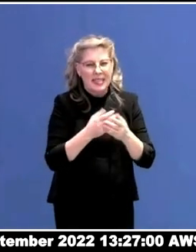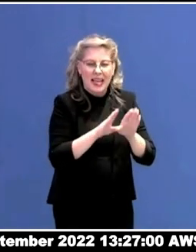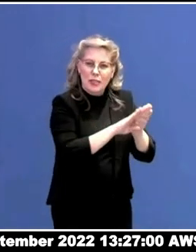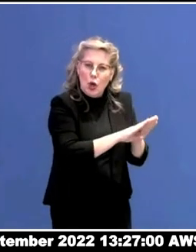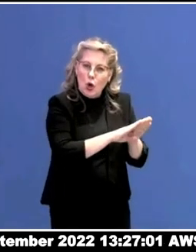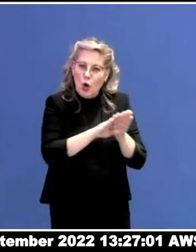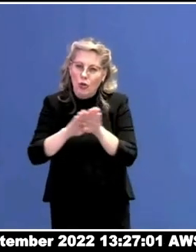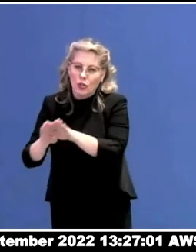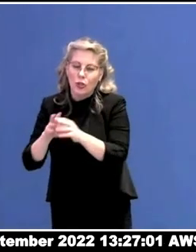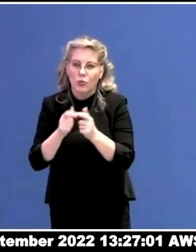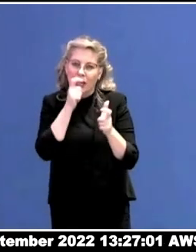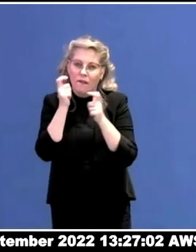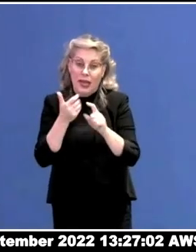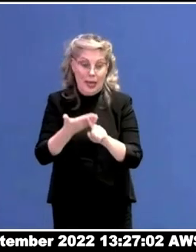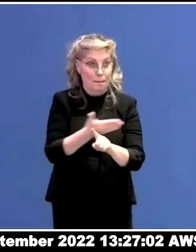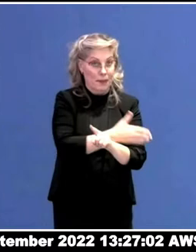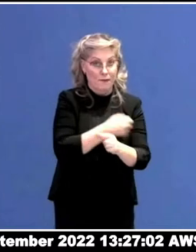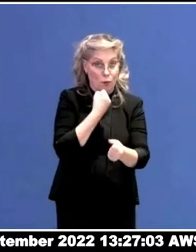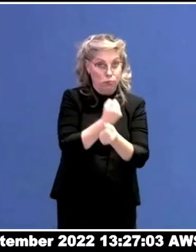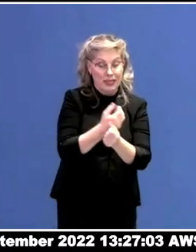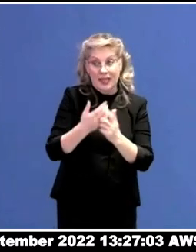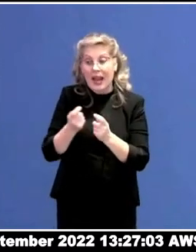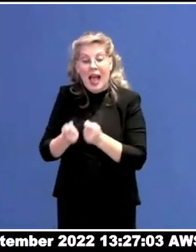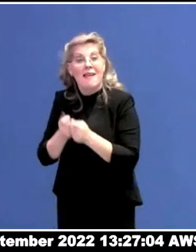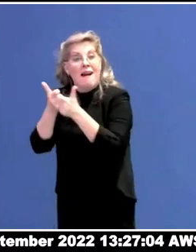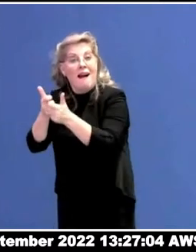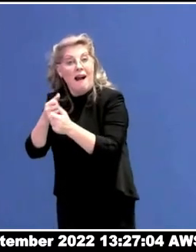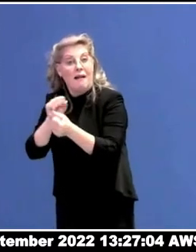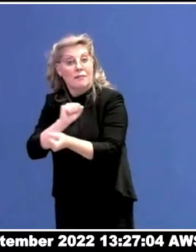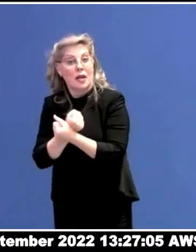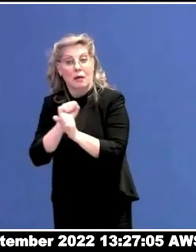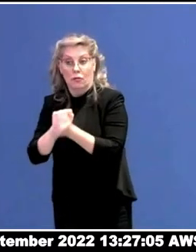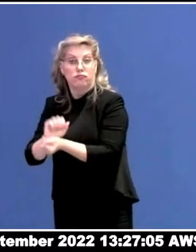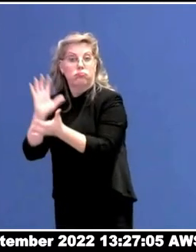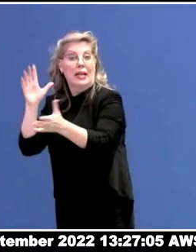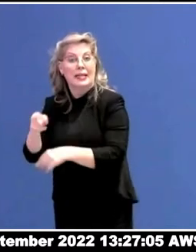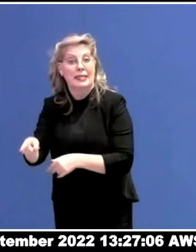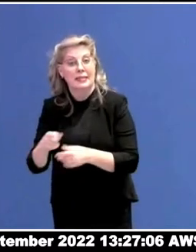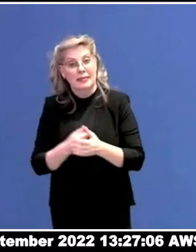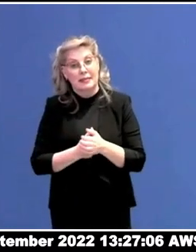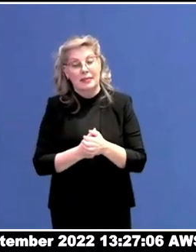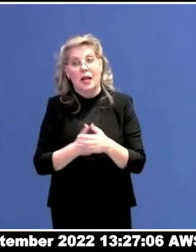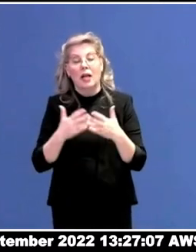prison, there is access to the prisoner's medical history and records, which means from day 1, they know how to support the prisoner.